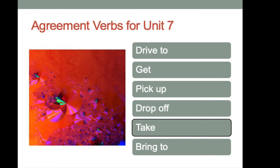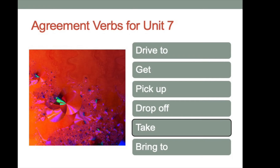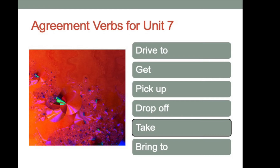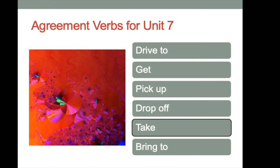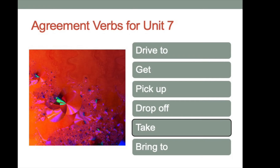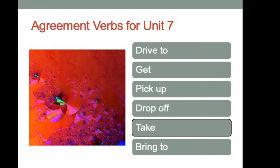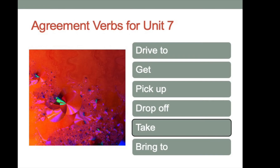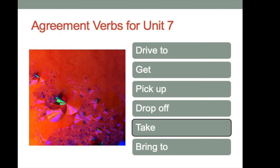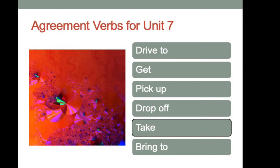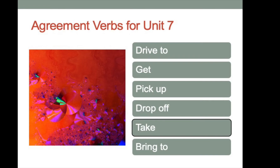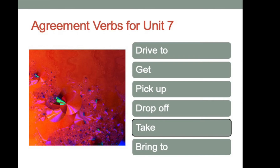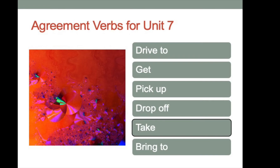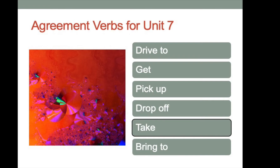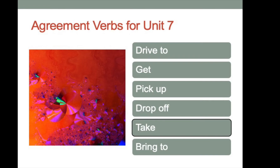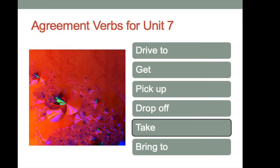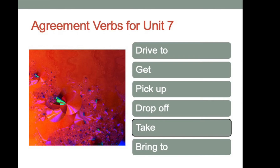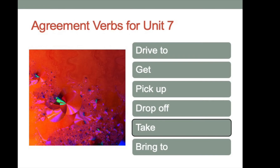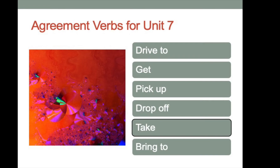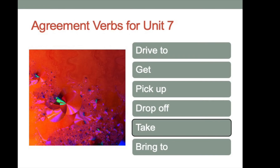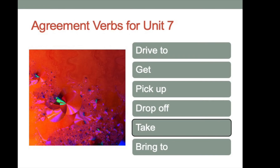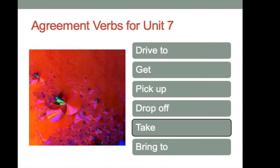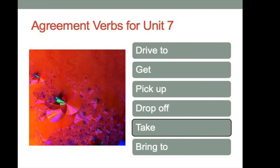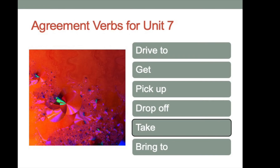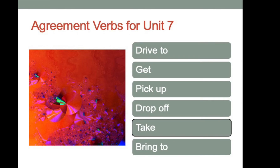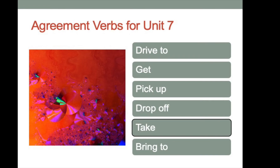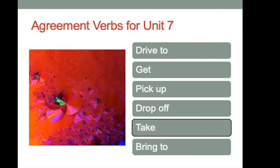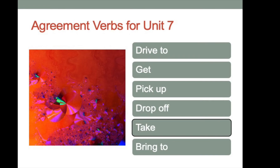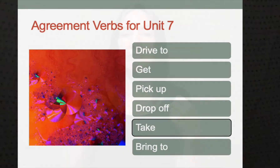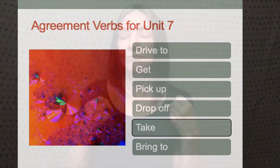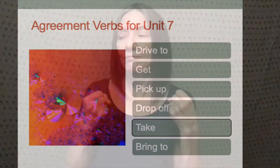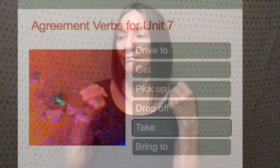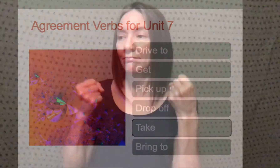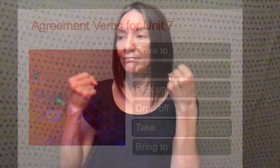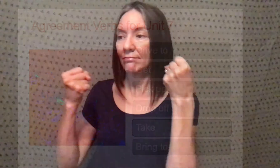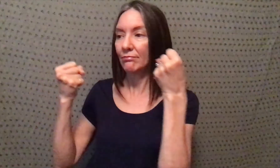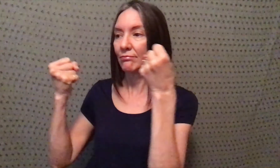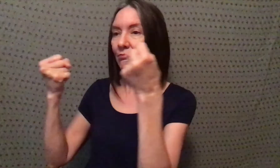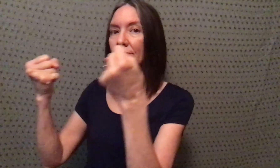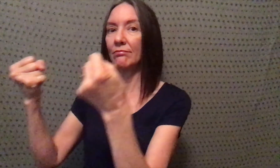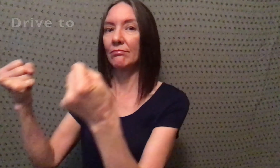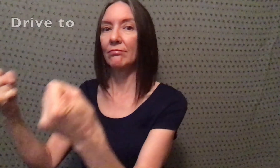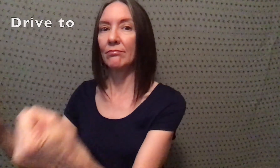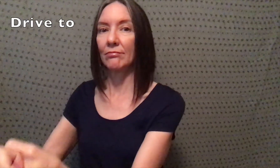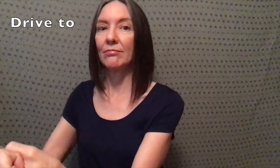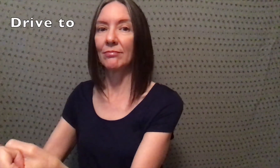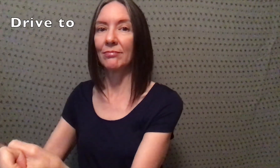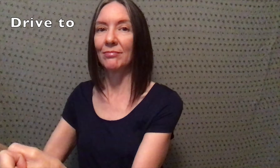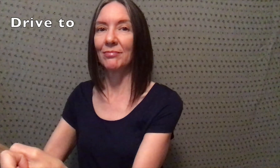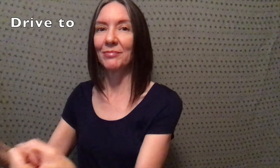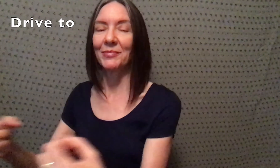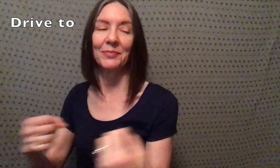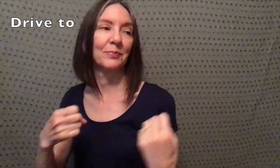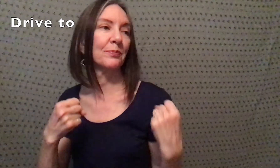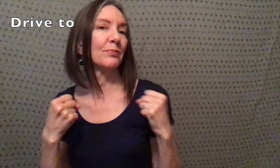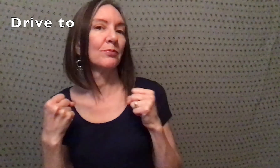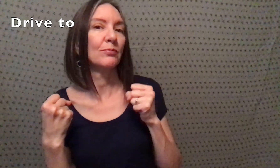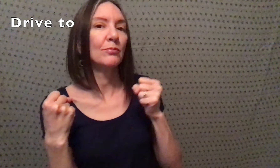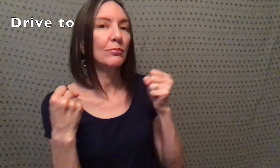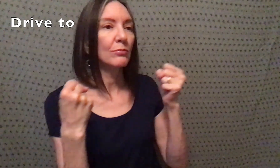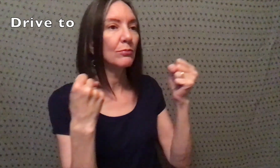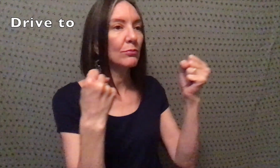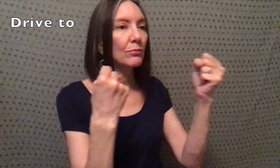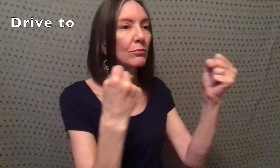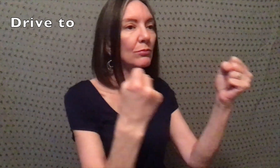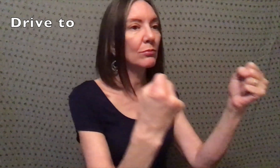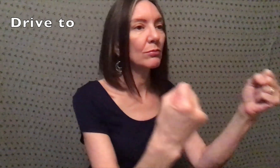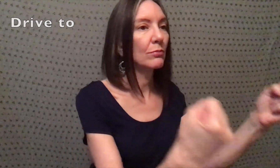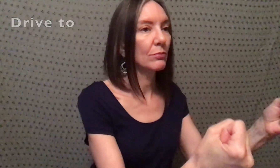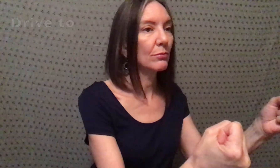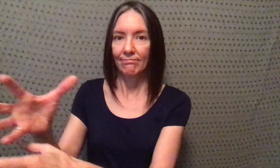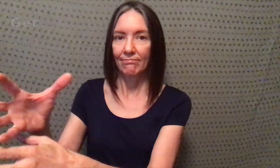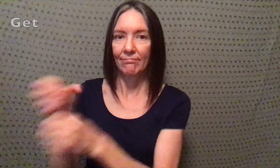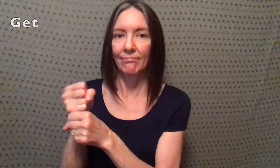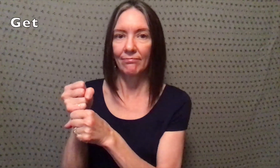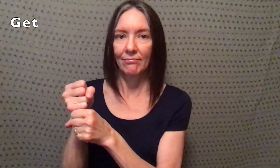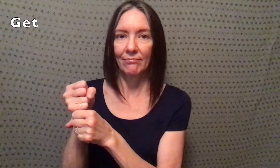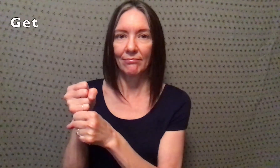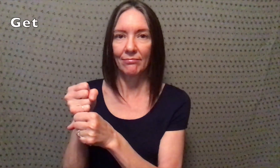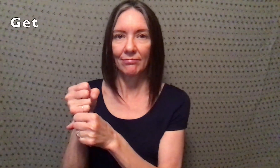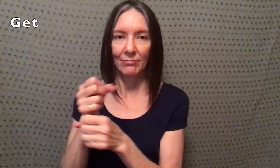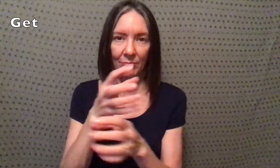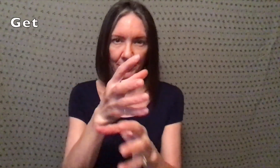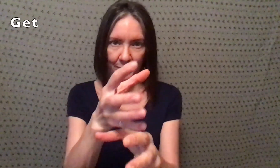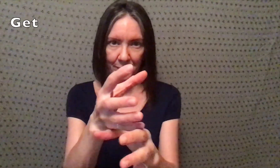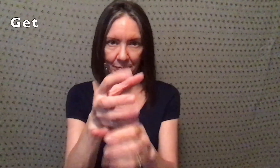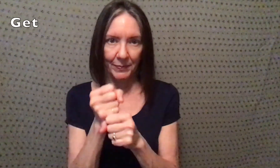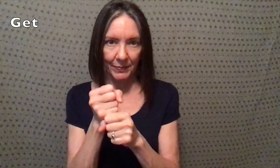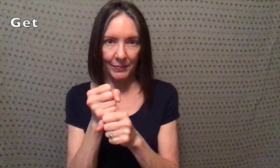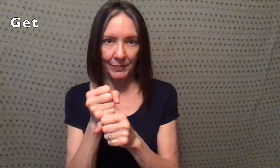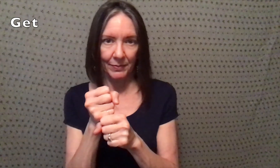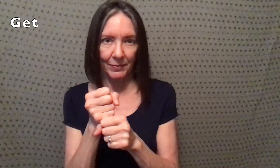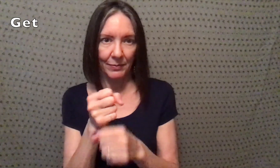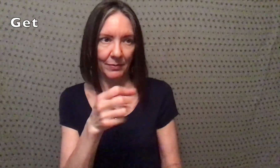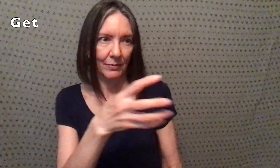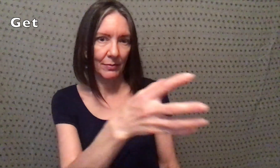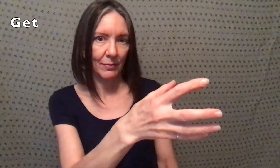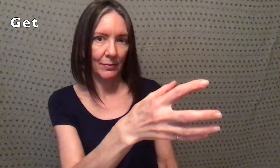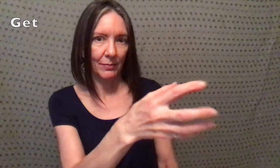Make sure you can utilize these verbs correctly in the signing space.